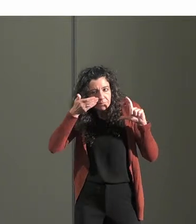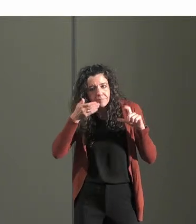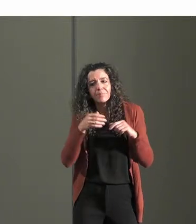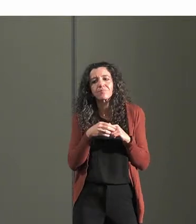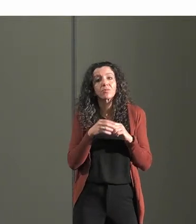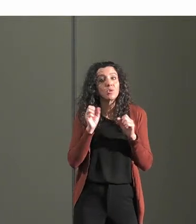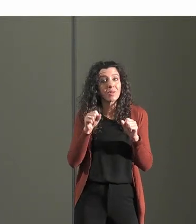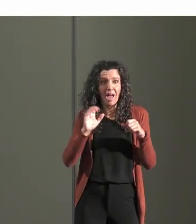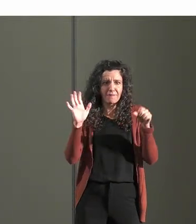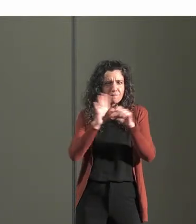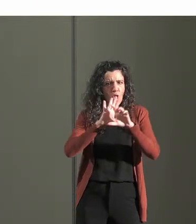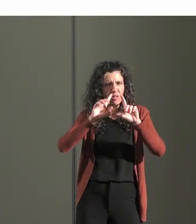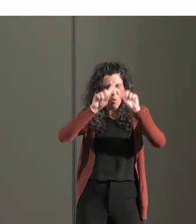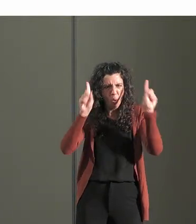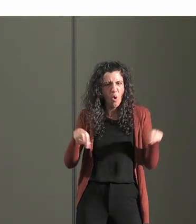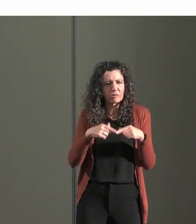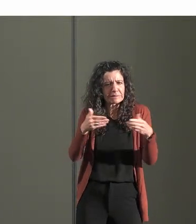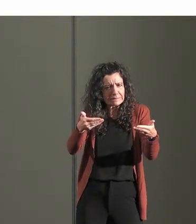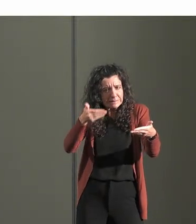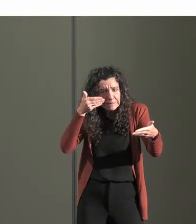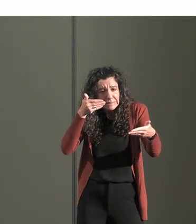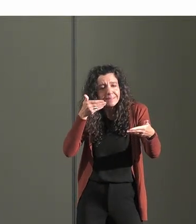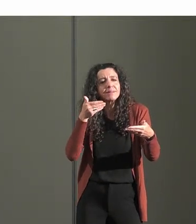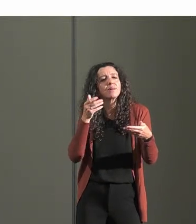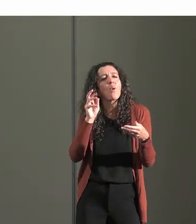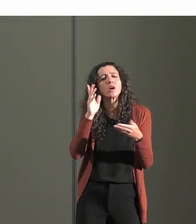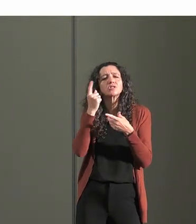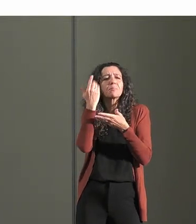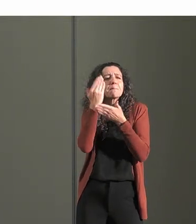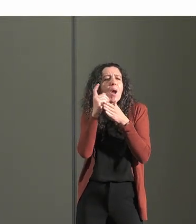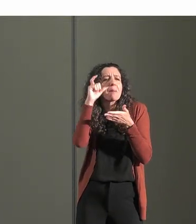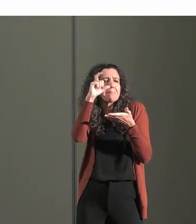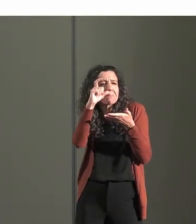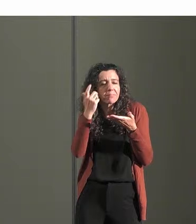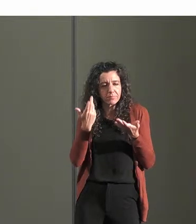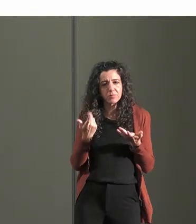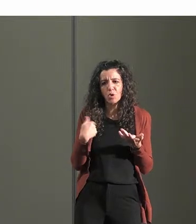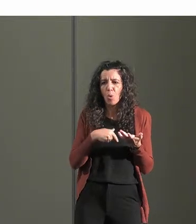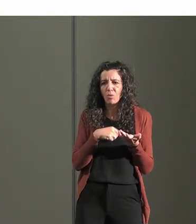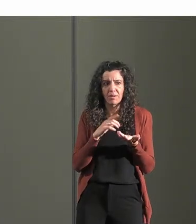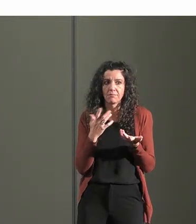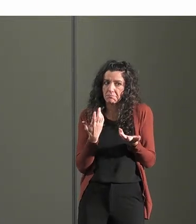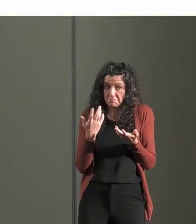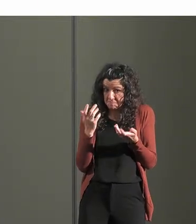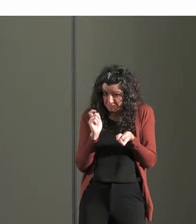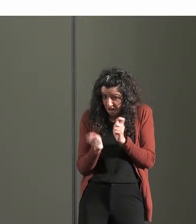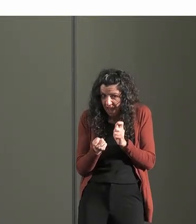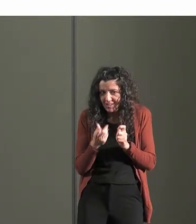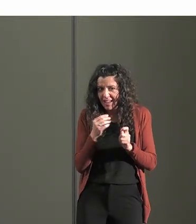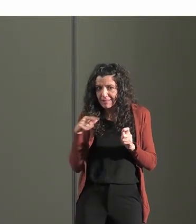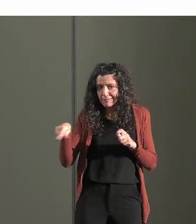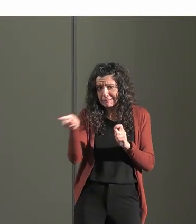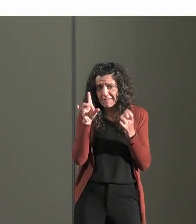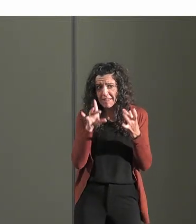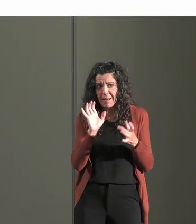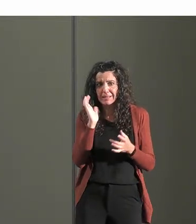to a bigger magnification I wented window and go full